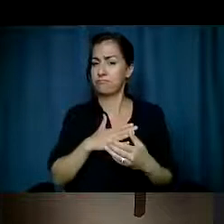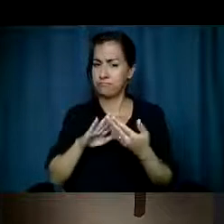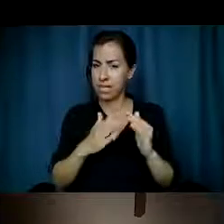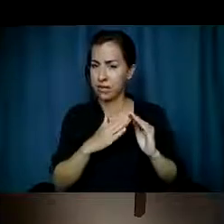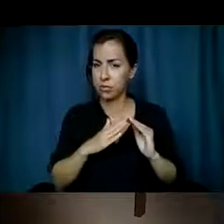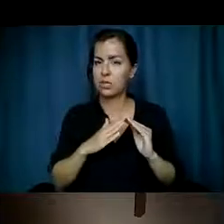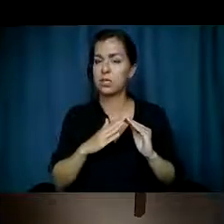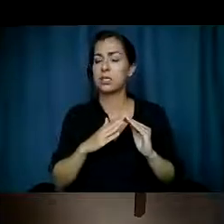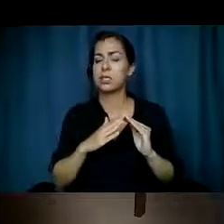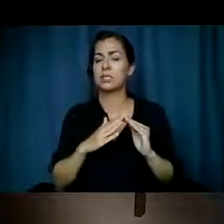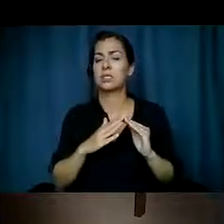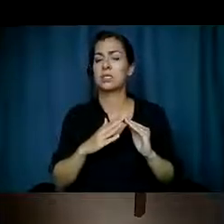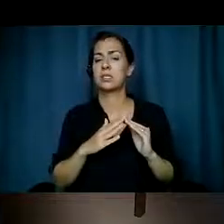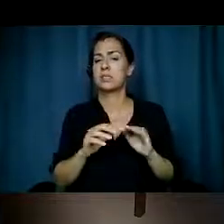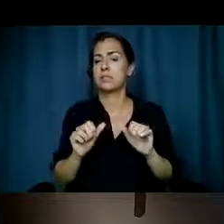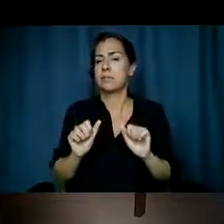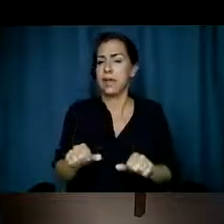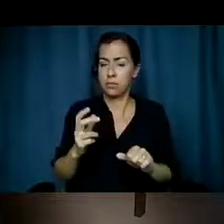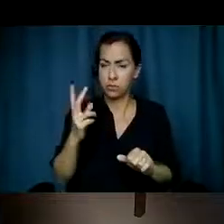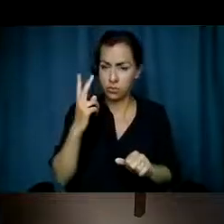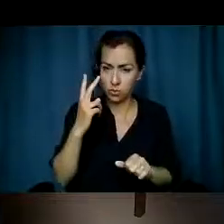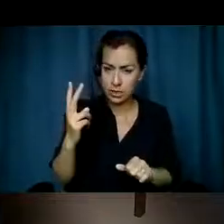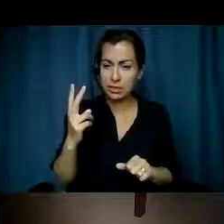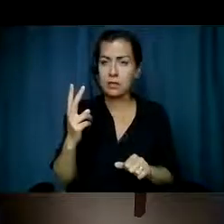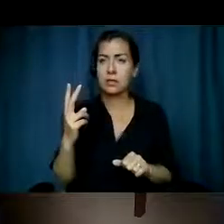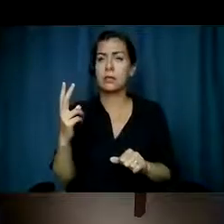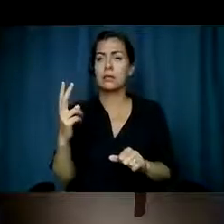their is their prerogative to choose what, you know whatever,